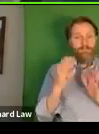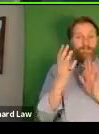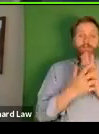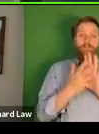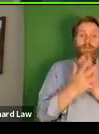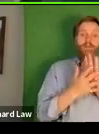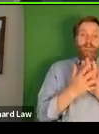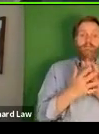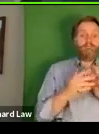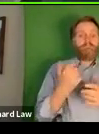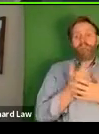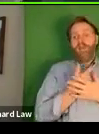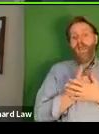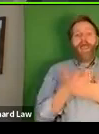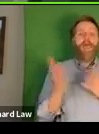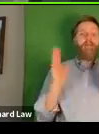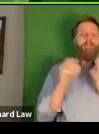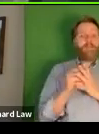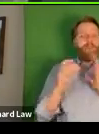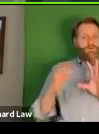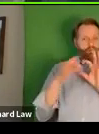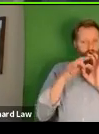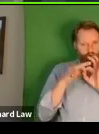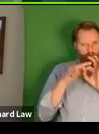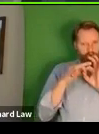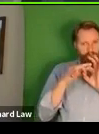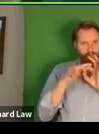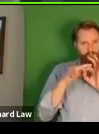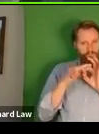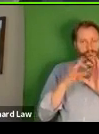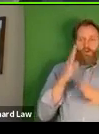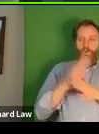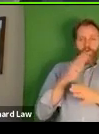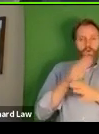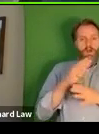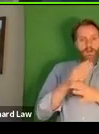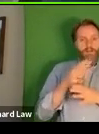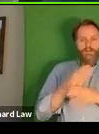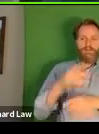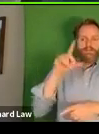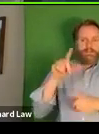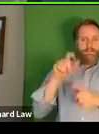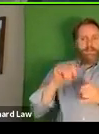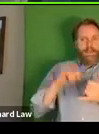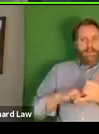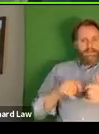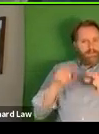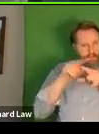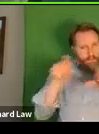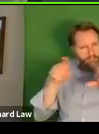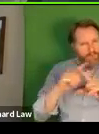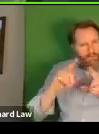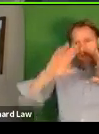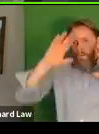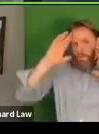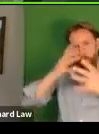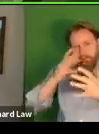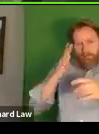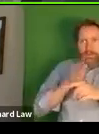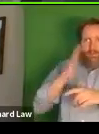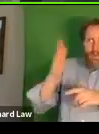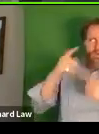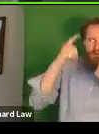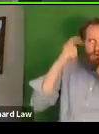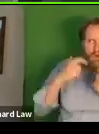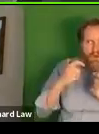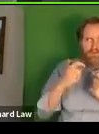joined us from CPS who is worried about attending court forthcoming then ask